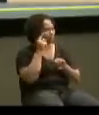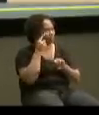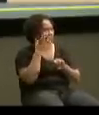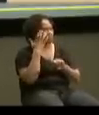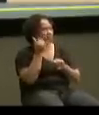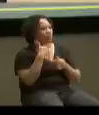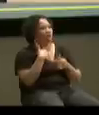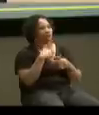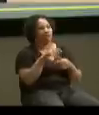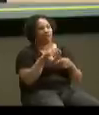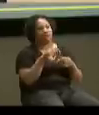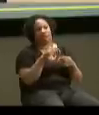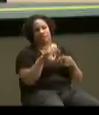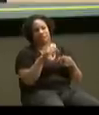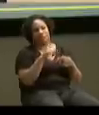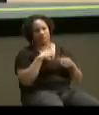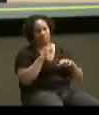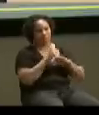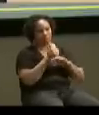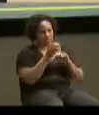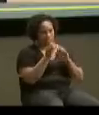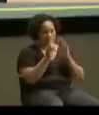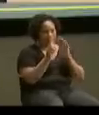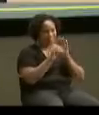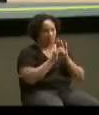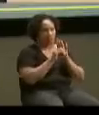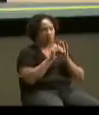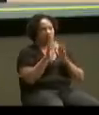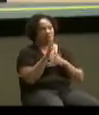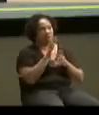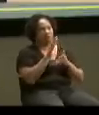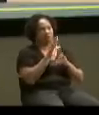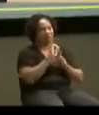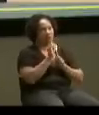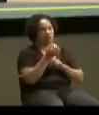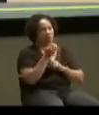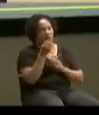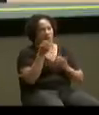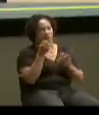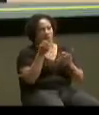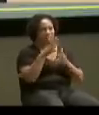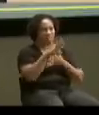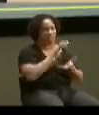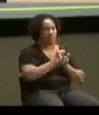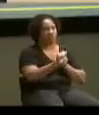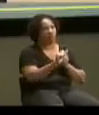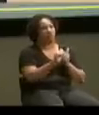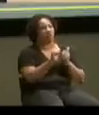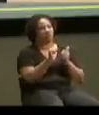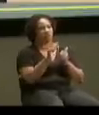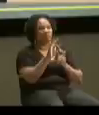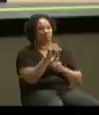BECAUSE WE HAVE AN ADMINISTRATOR WHO HAS SET ZERO ENVIRONMENTAL FOOTPRINT GOAL FOR US.